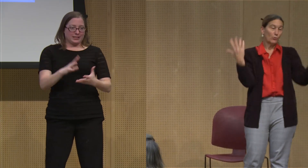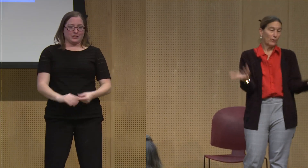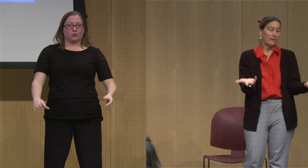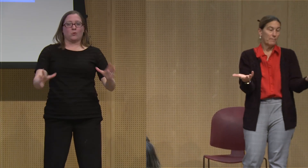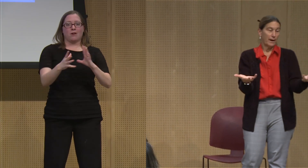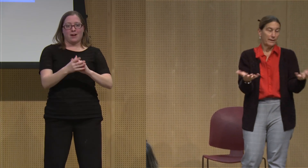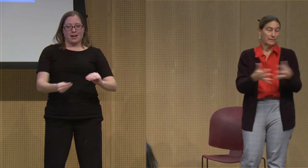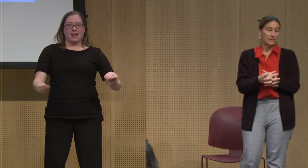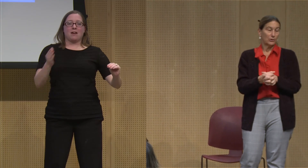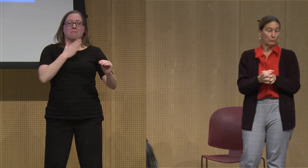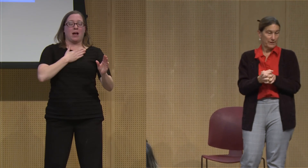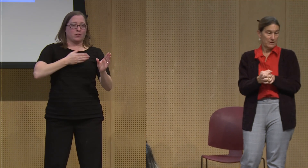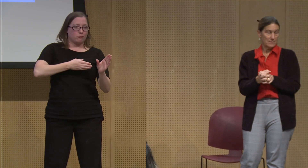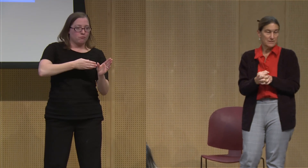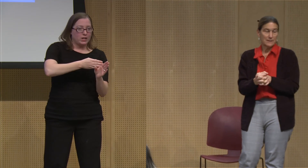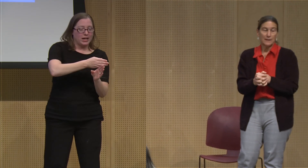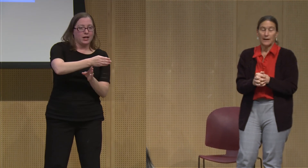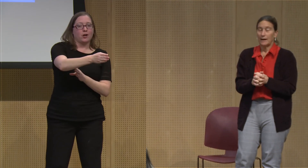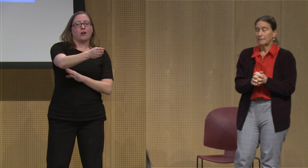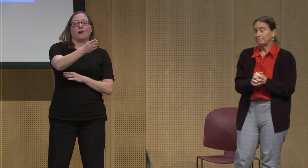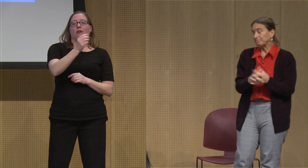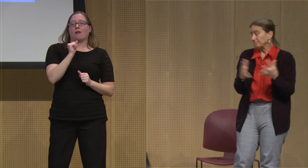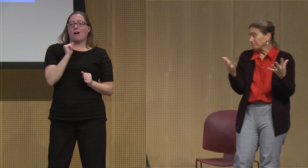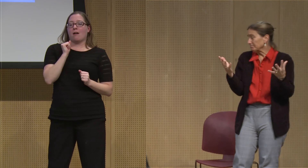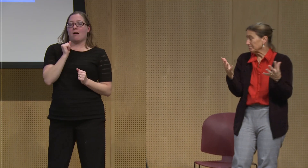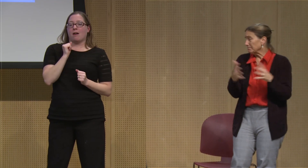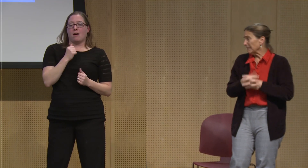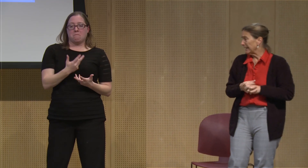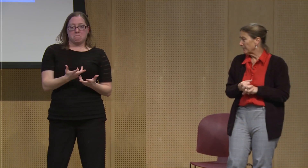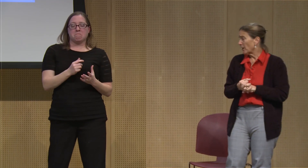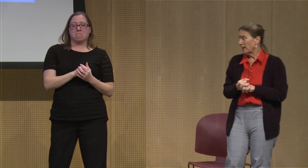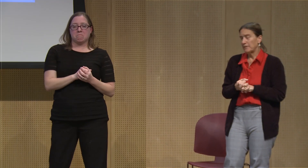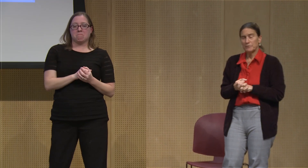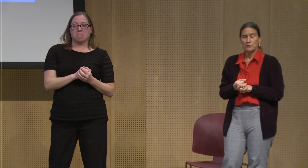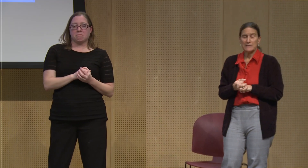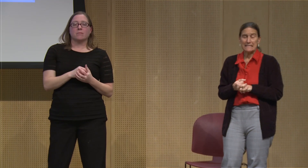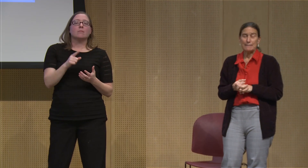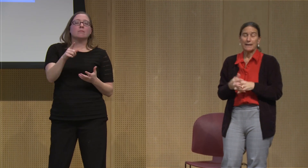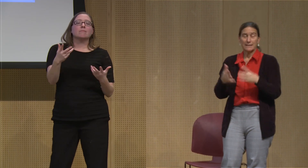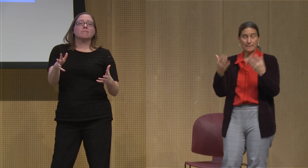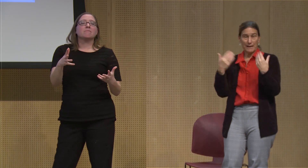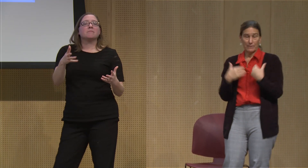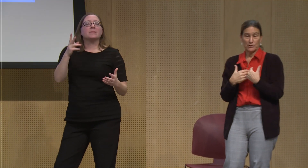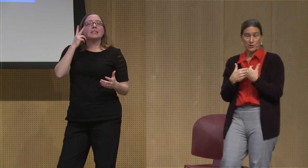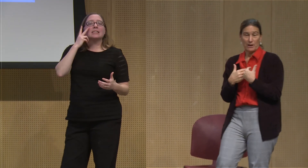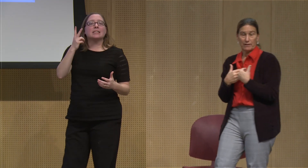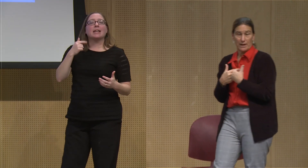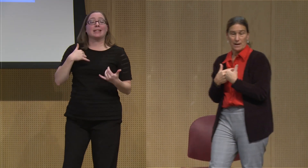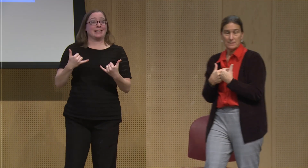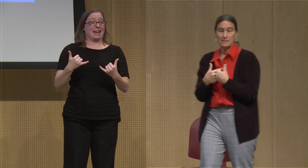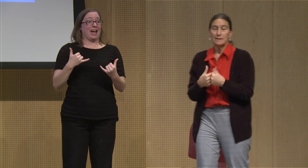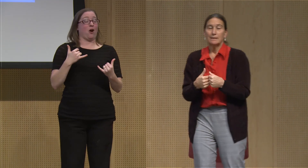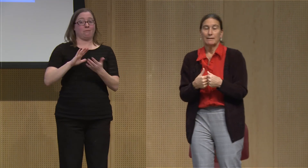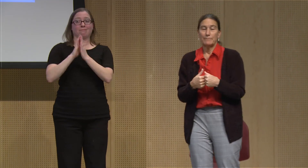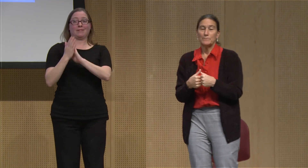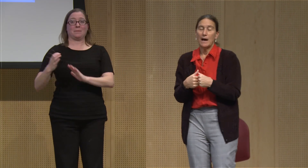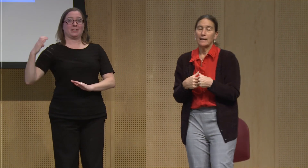OF MY CAREER. UM, AND I'VE KIND--AS YOU CAN SEE BECAUSE I'M NOW THE CHAIR AGAIN, I'VE NOT LET